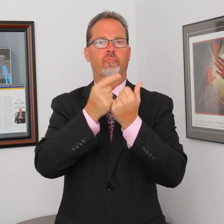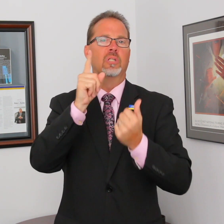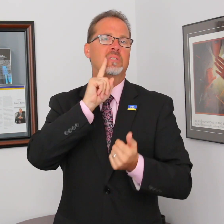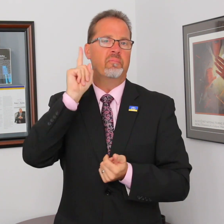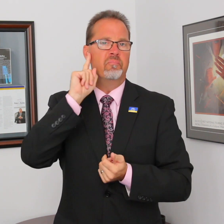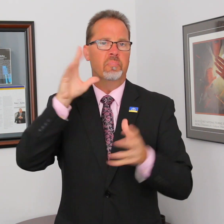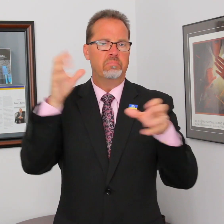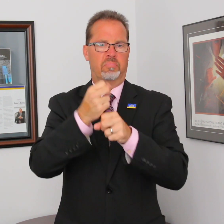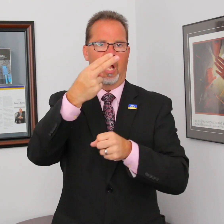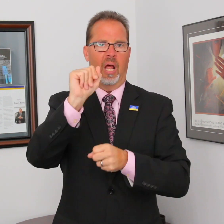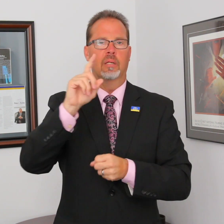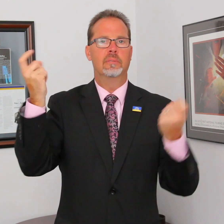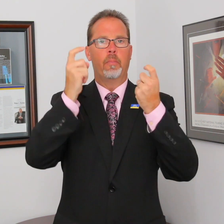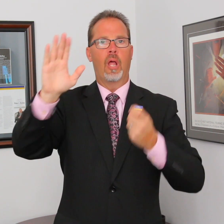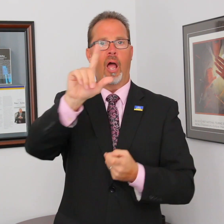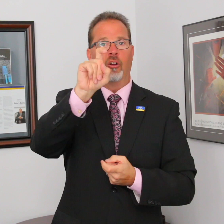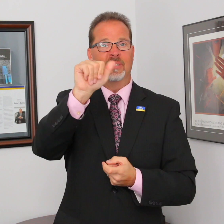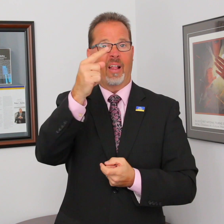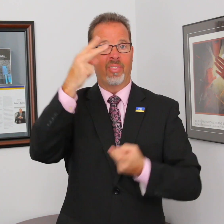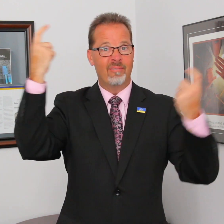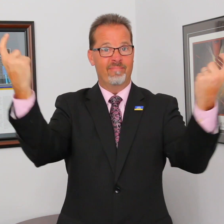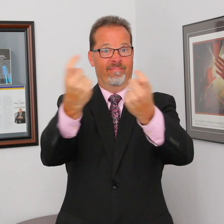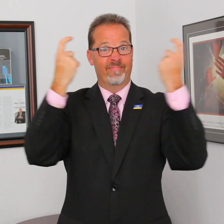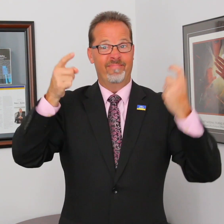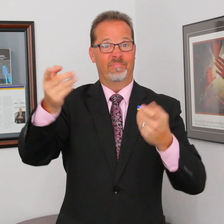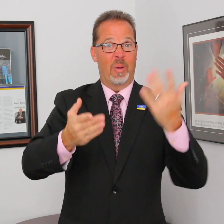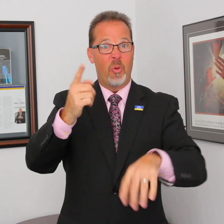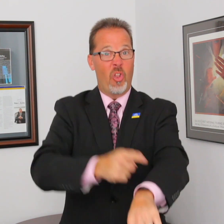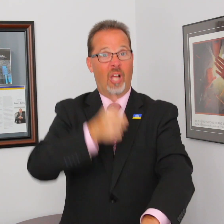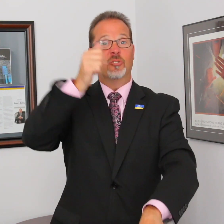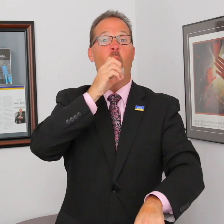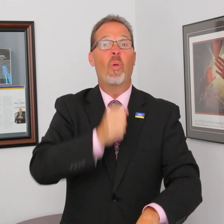Association for the Deaf this past Sunday as they celebrated their 110th